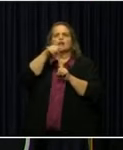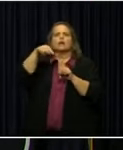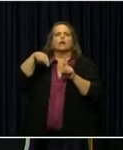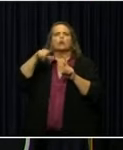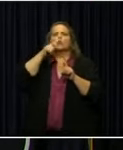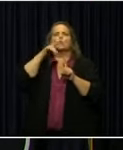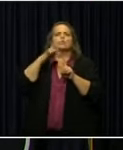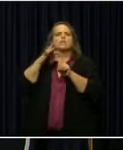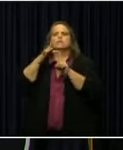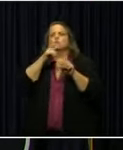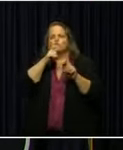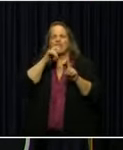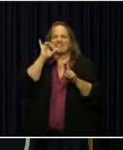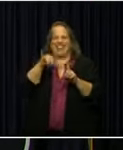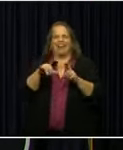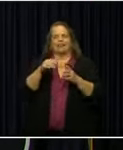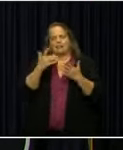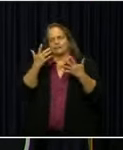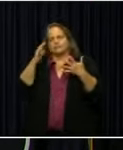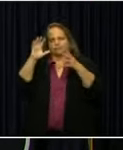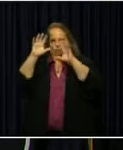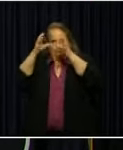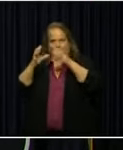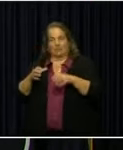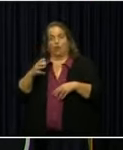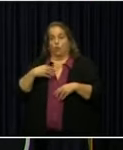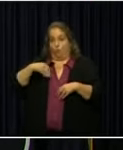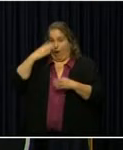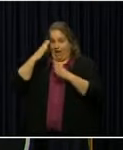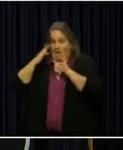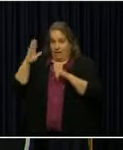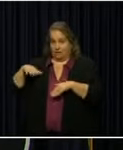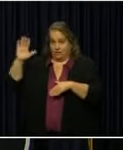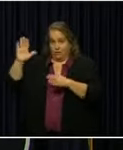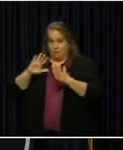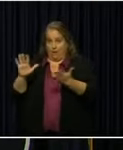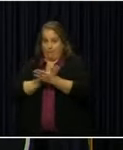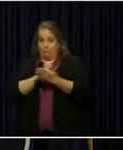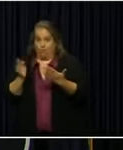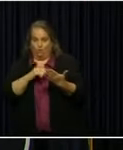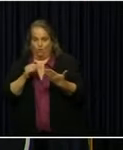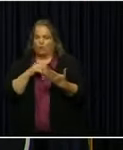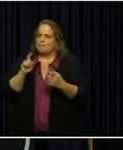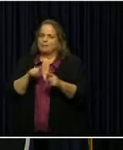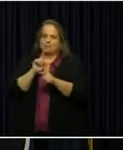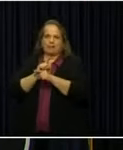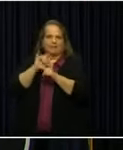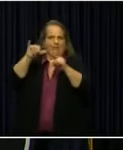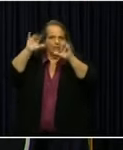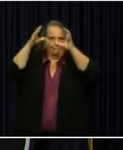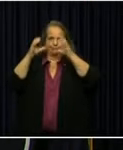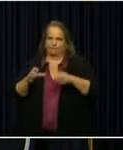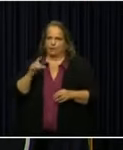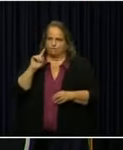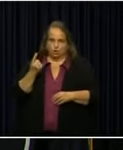THE QUESTION IS ABOUT IN-CLASS LEARNING FOR THE REST OF THE YEAR. YOU MUST NOTICED PHASE 1. EVEN IN THE WHITE HOUSE'S